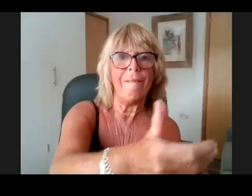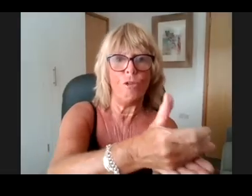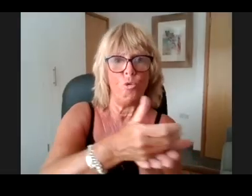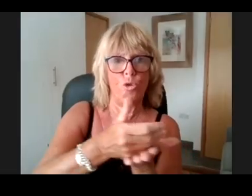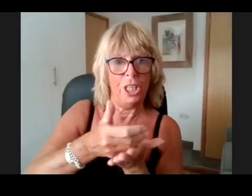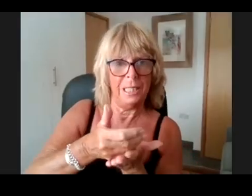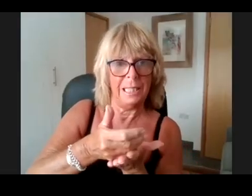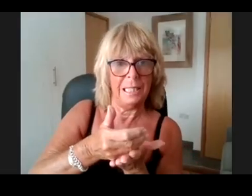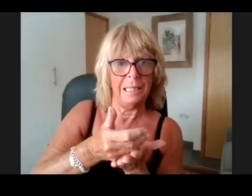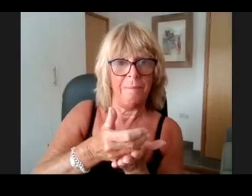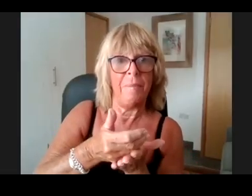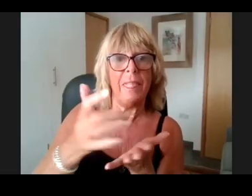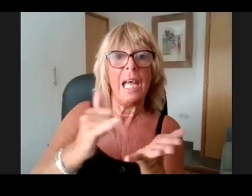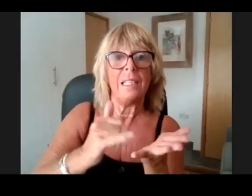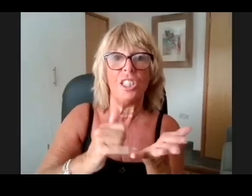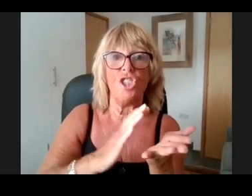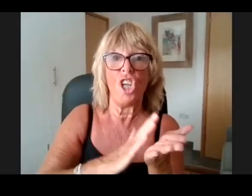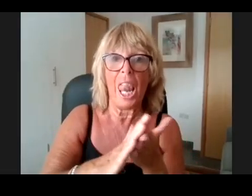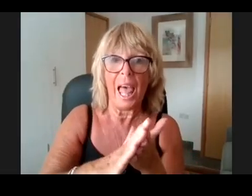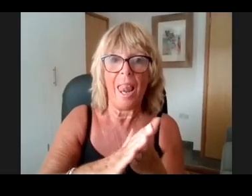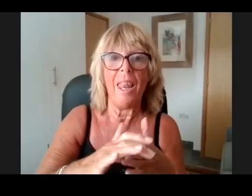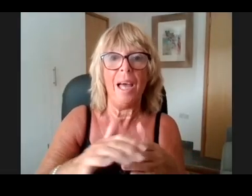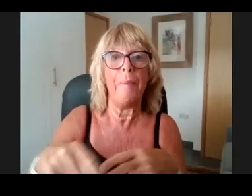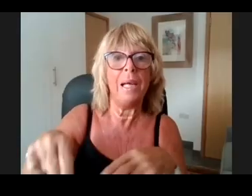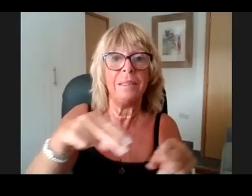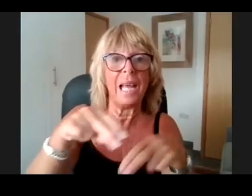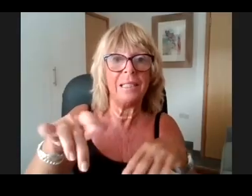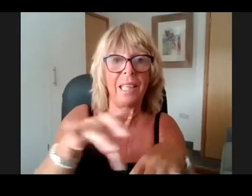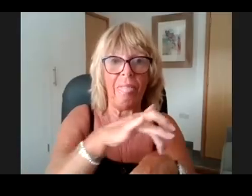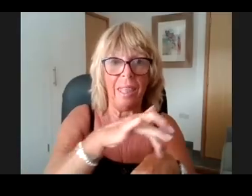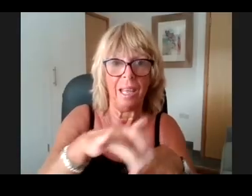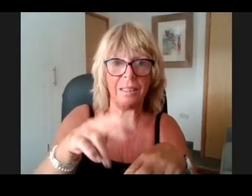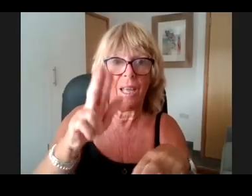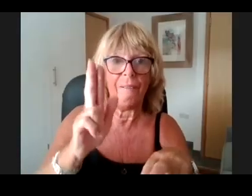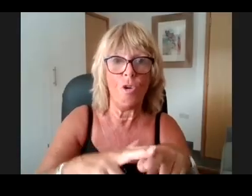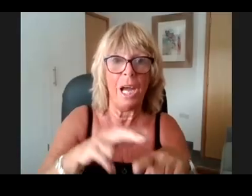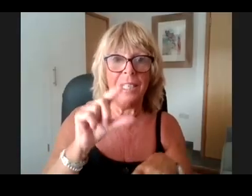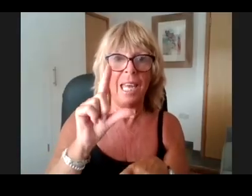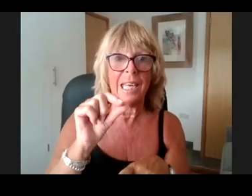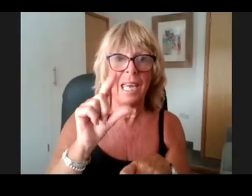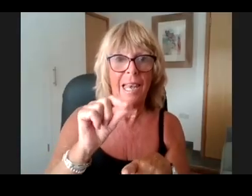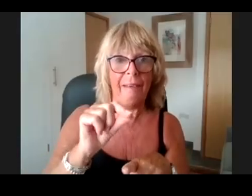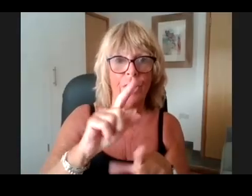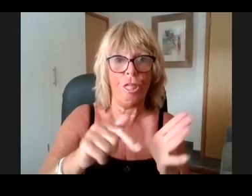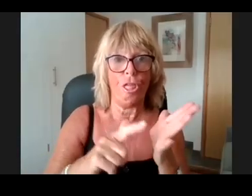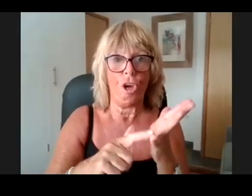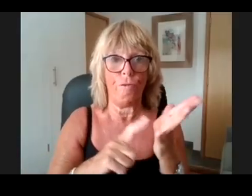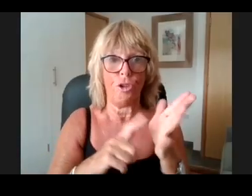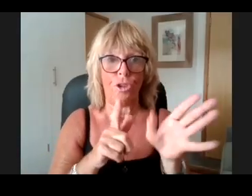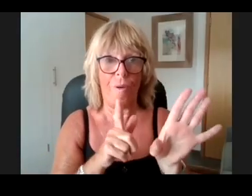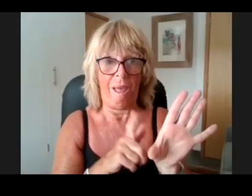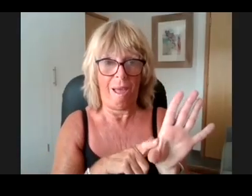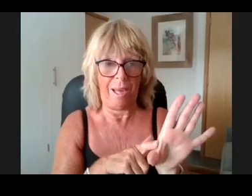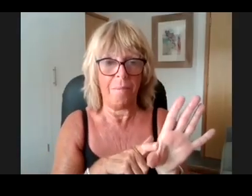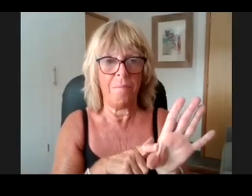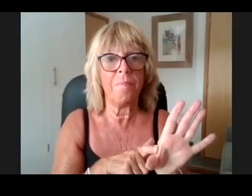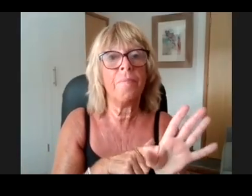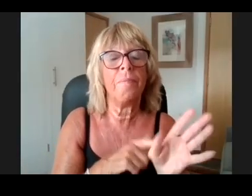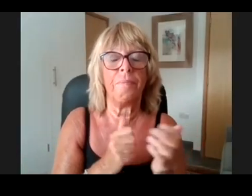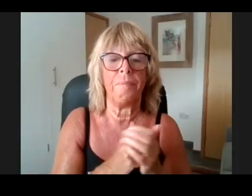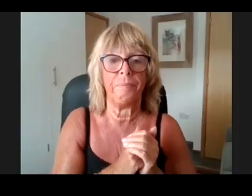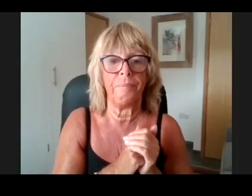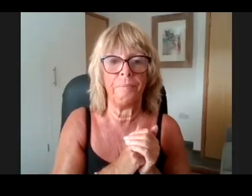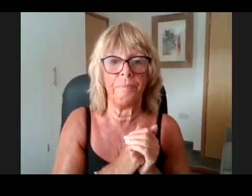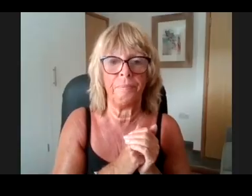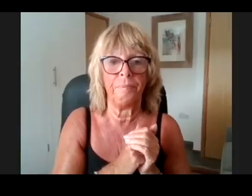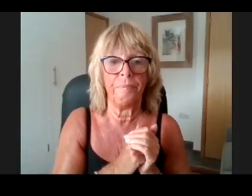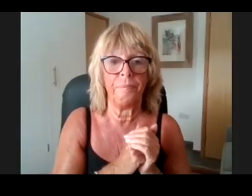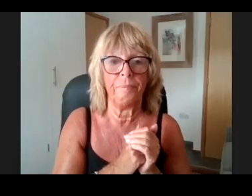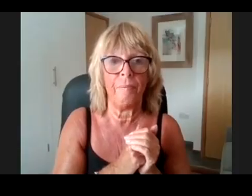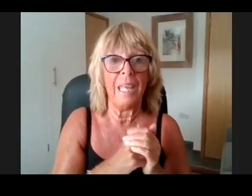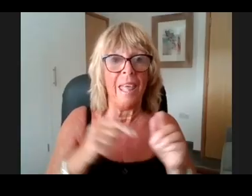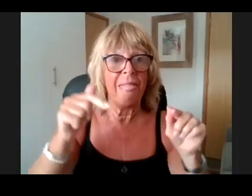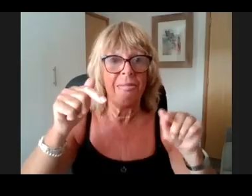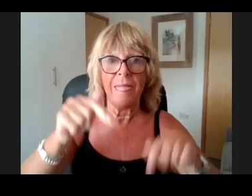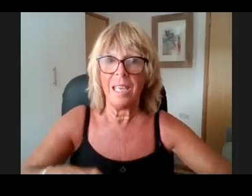by Shallal Dance Theatre on Friday the 11th of July this is a an improvised performance it's